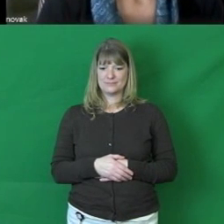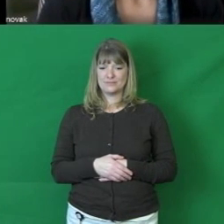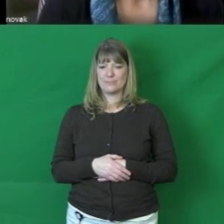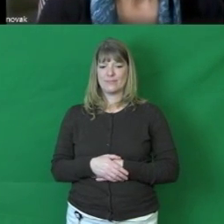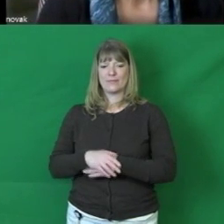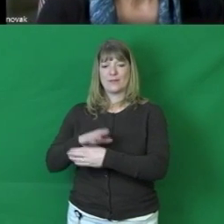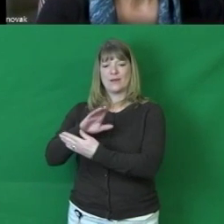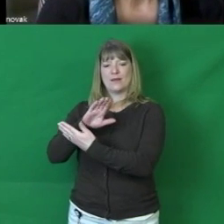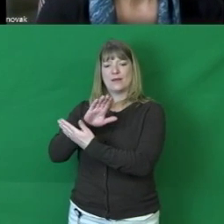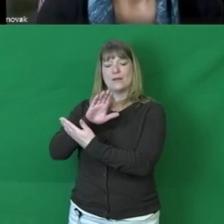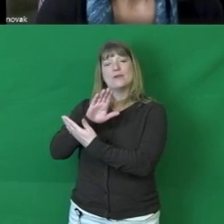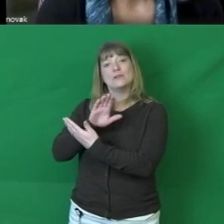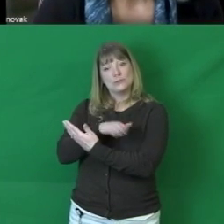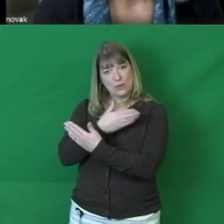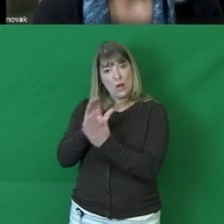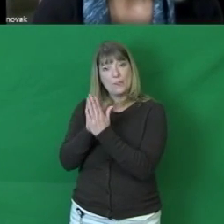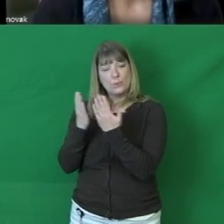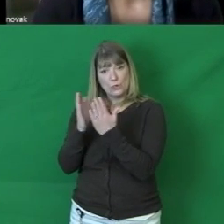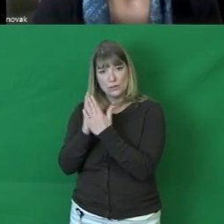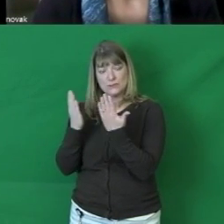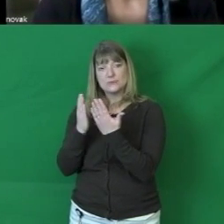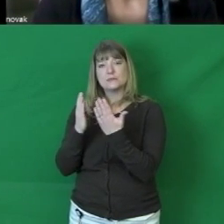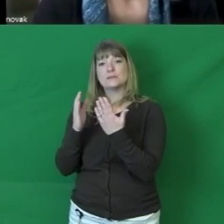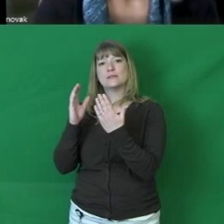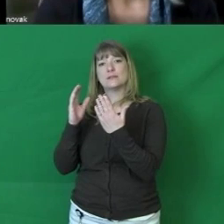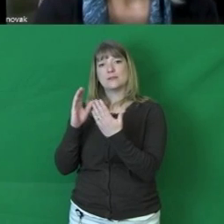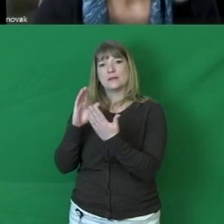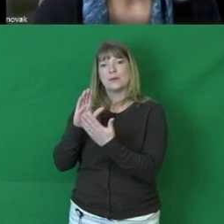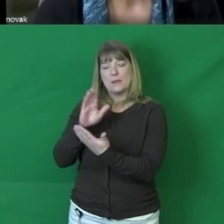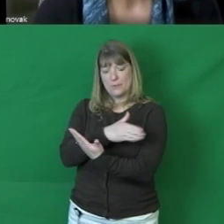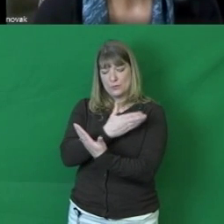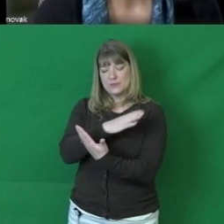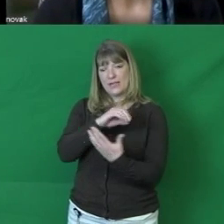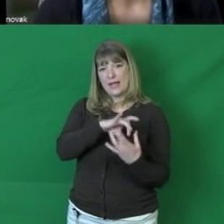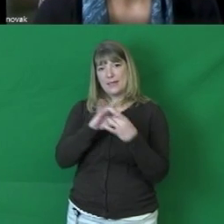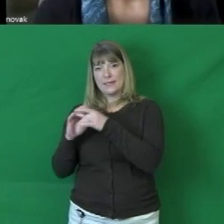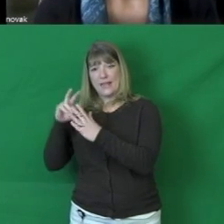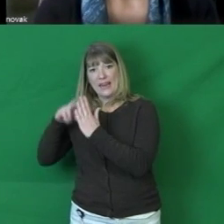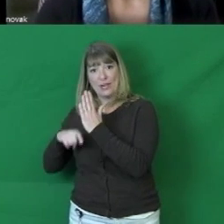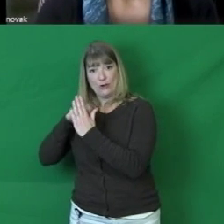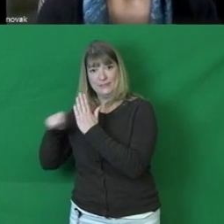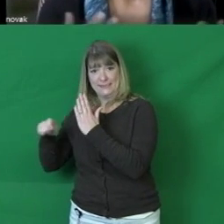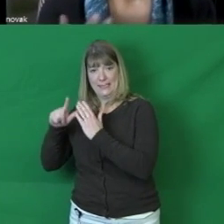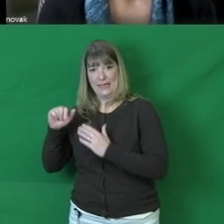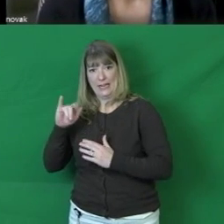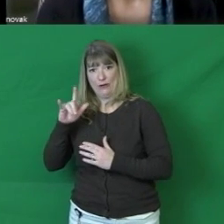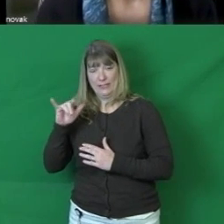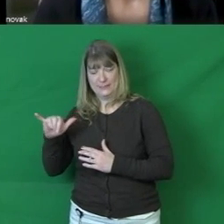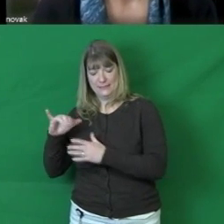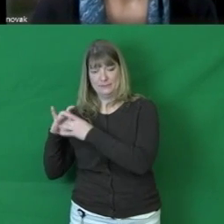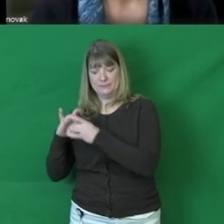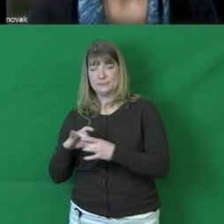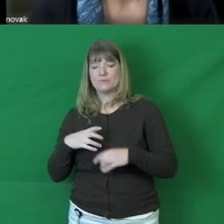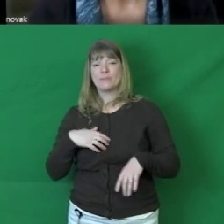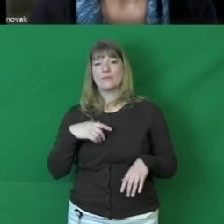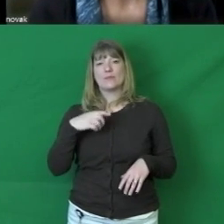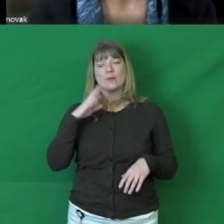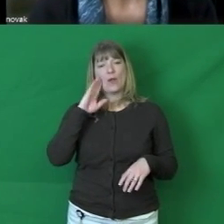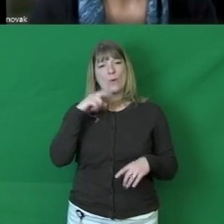Song books are another avenue, where music is tied to literacy. A lot of the story songs, that I talk to you